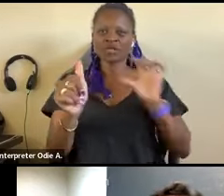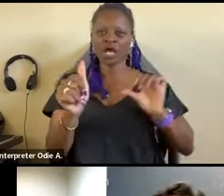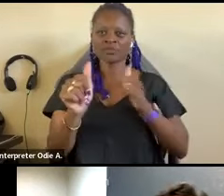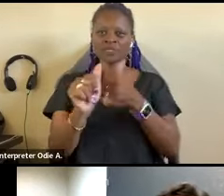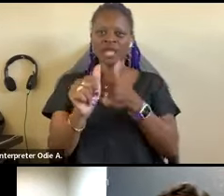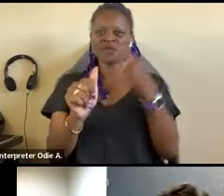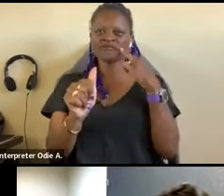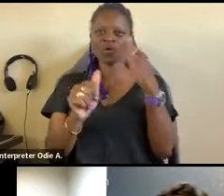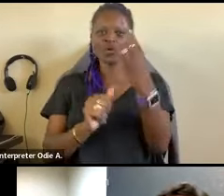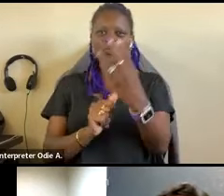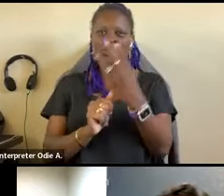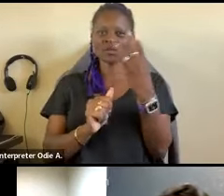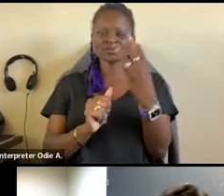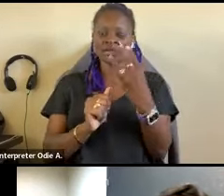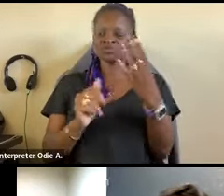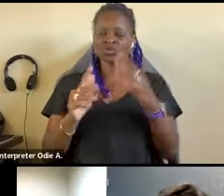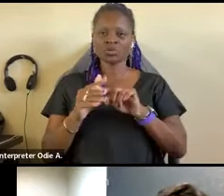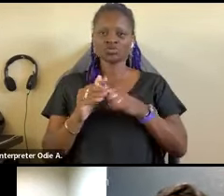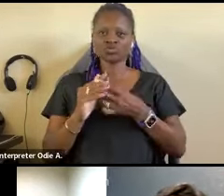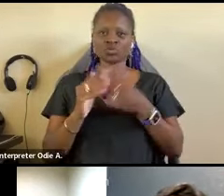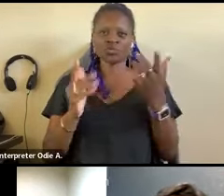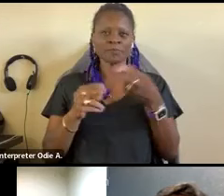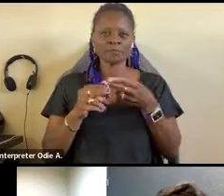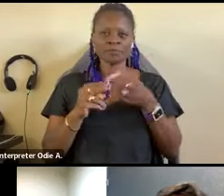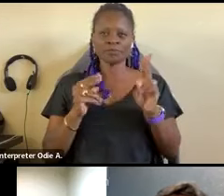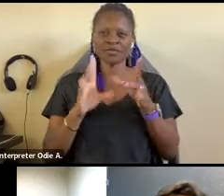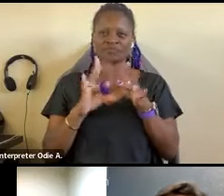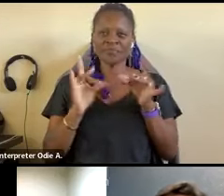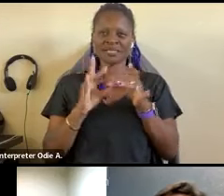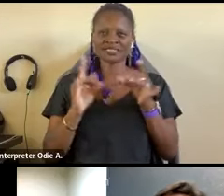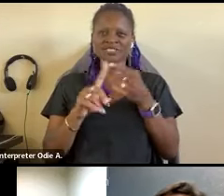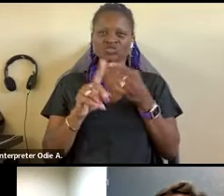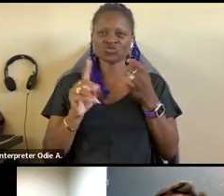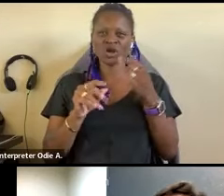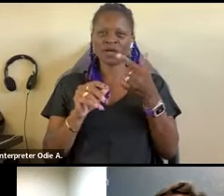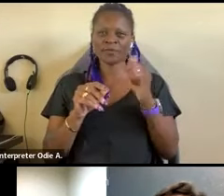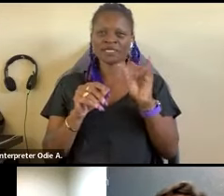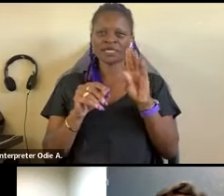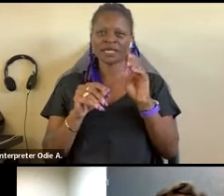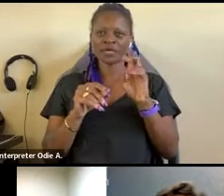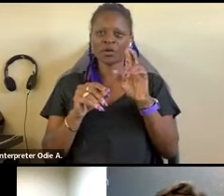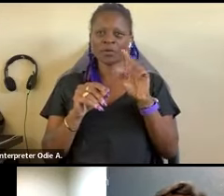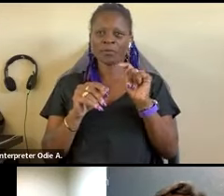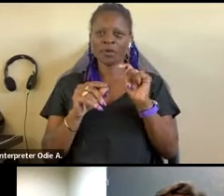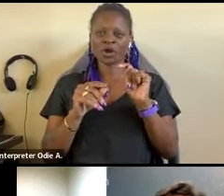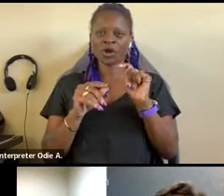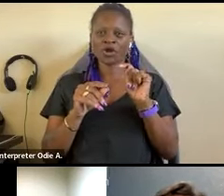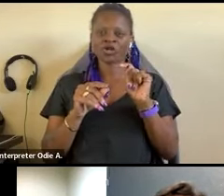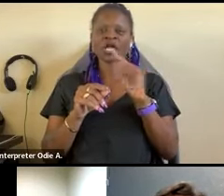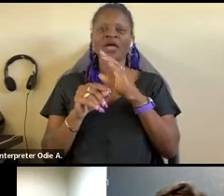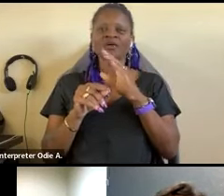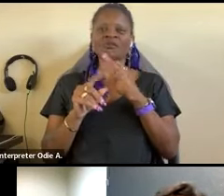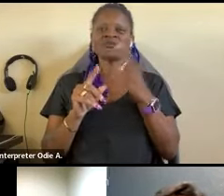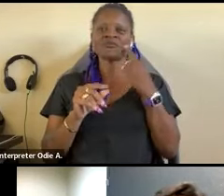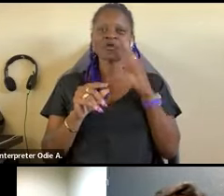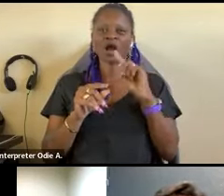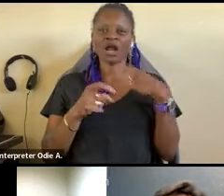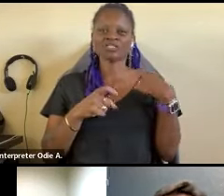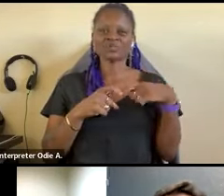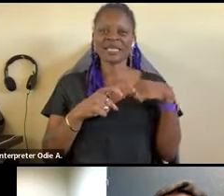And as always, with a brief message from Gilbert Martinez from our communications team for our Spanish speaking viewers. Gilbert?